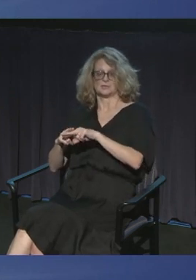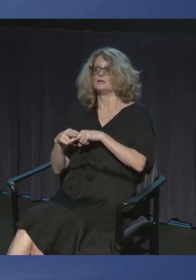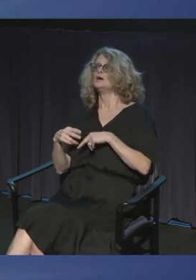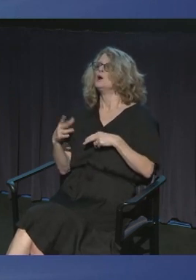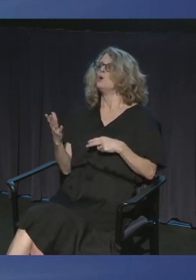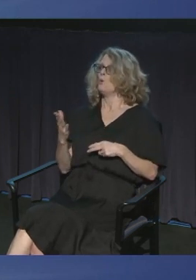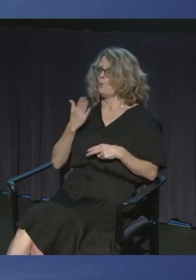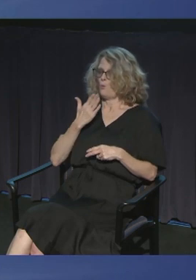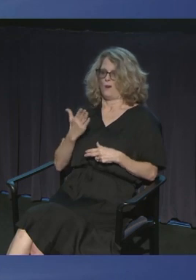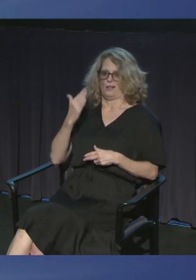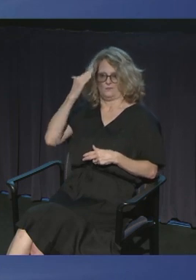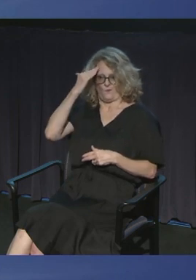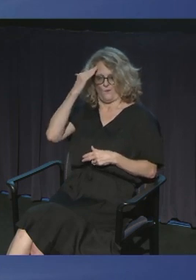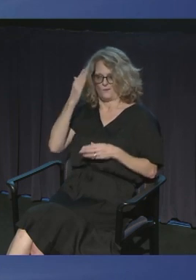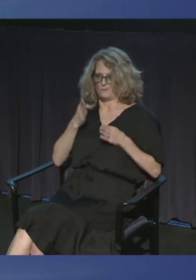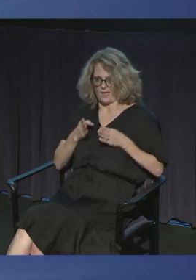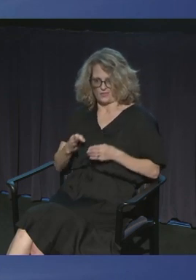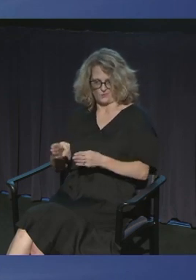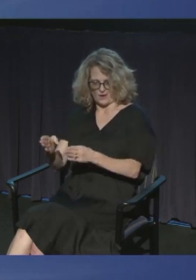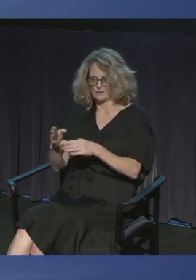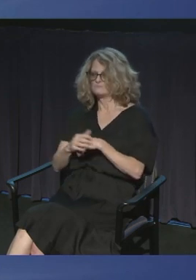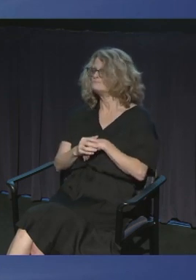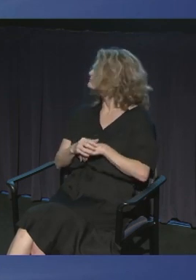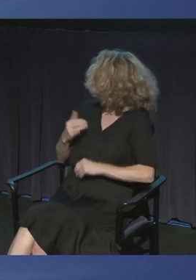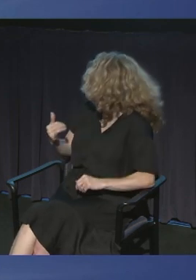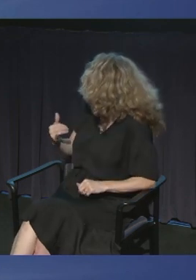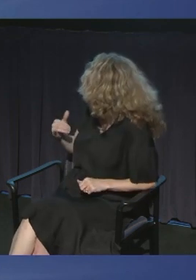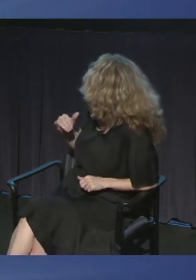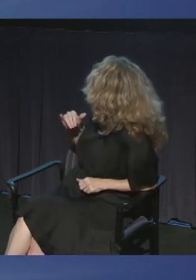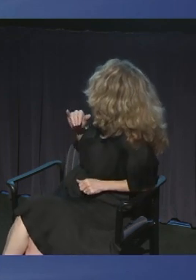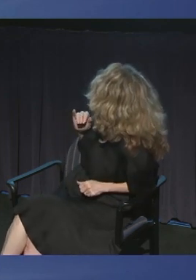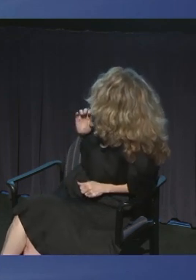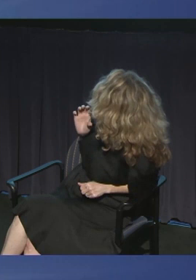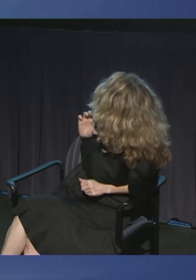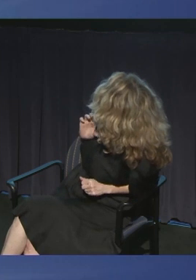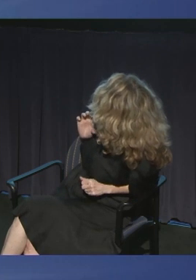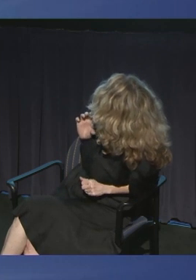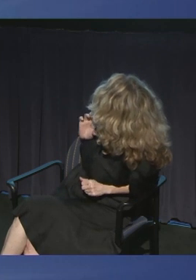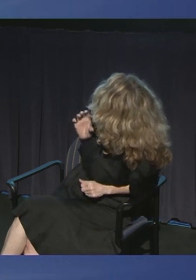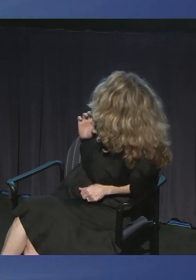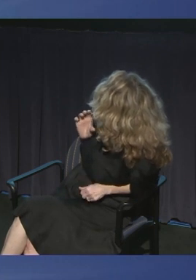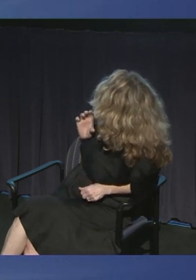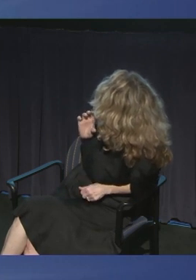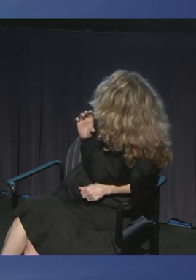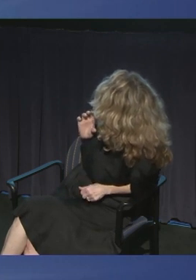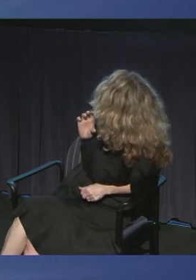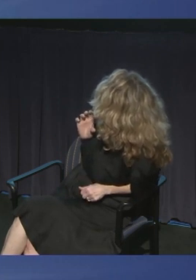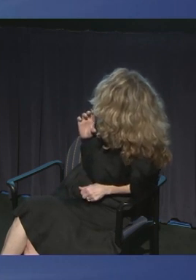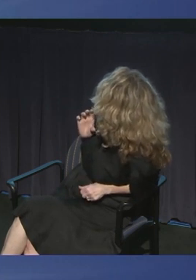CGAS AND STING. CGAS THE TEXT DNA INDICATED HERE WHICH